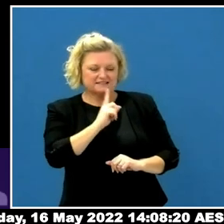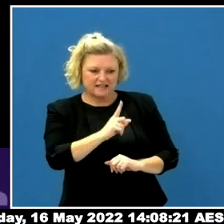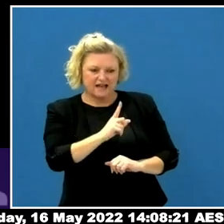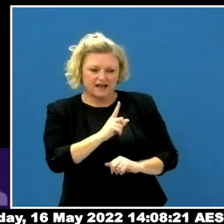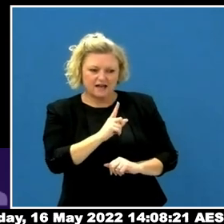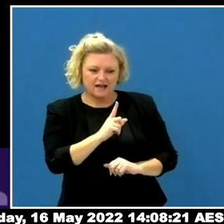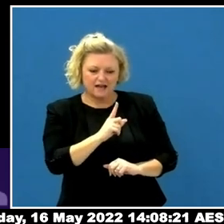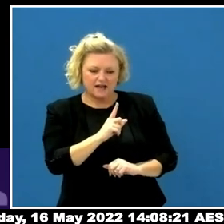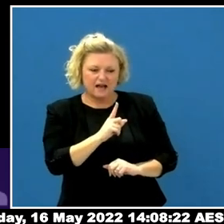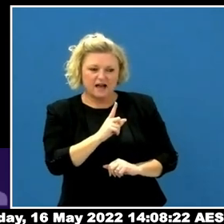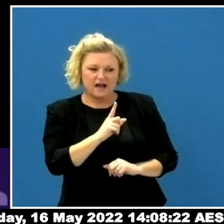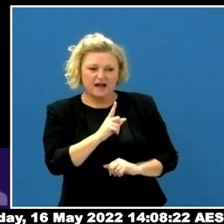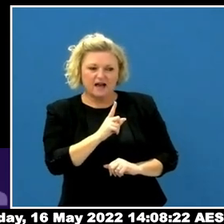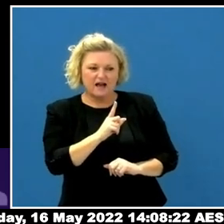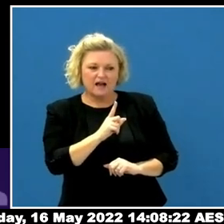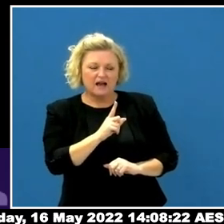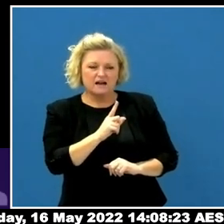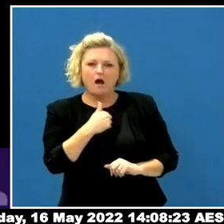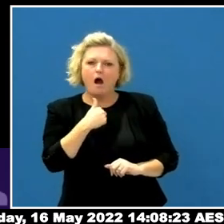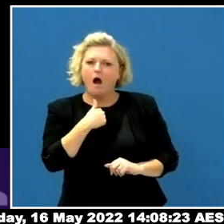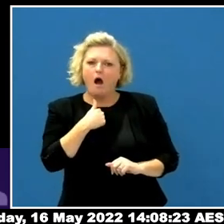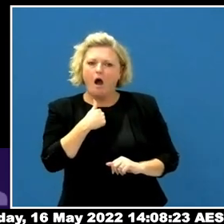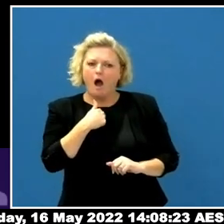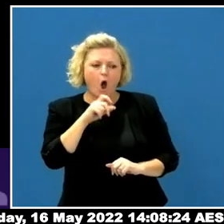that was my opportunity to watch the baby being born.